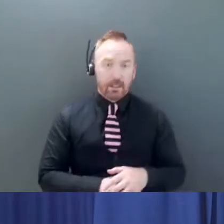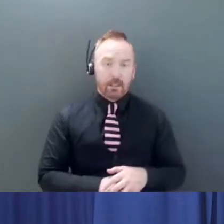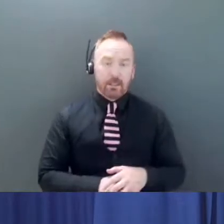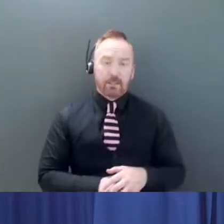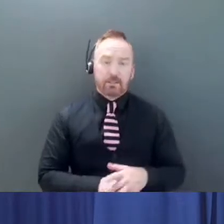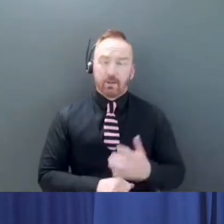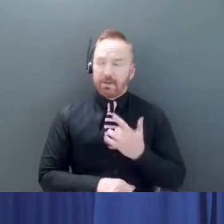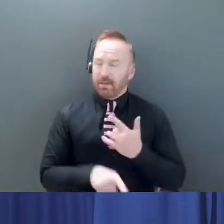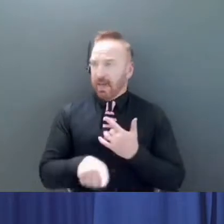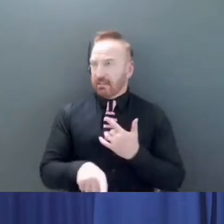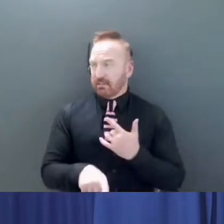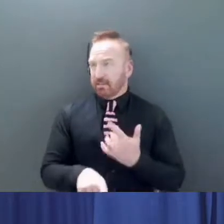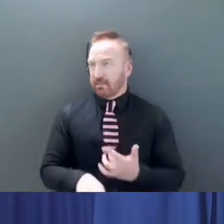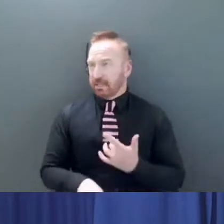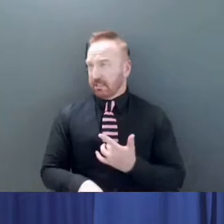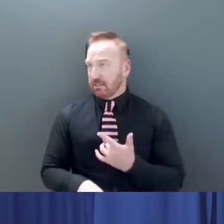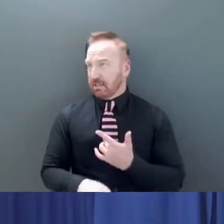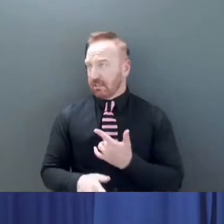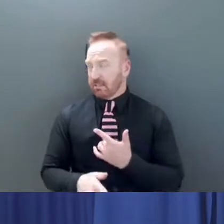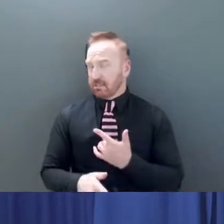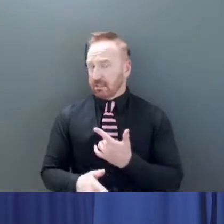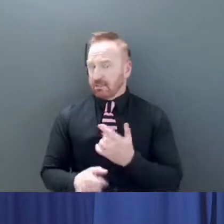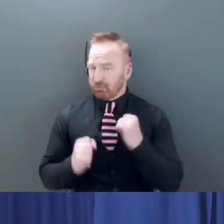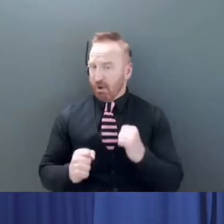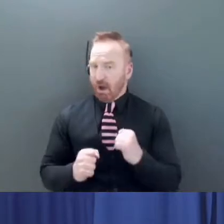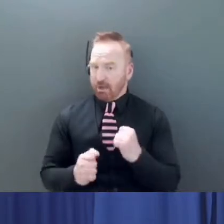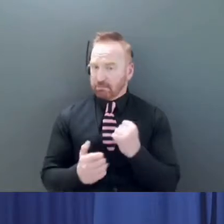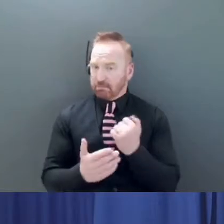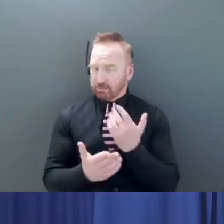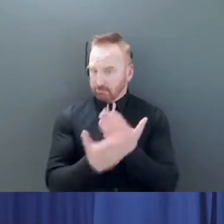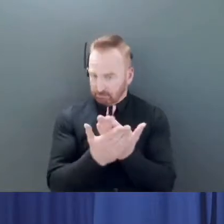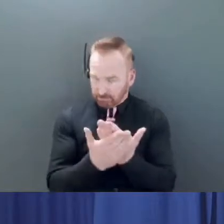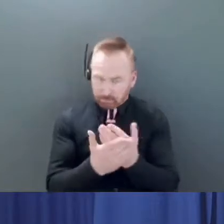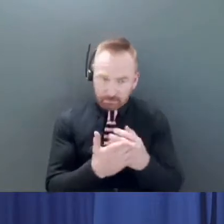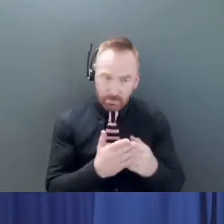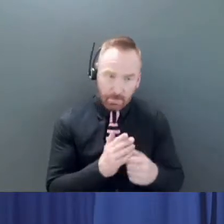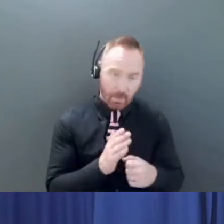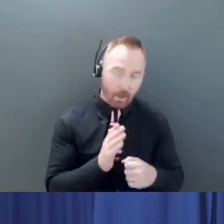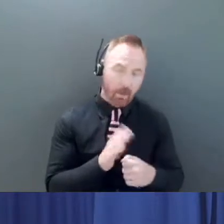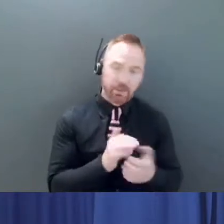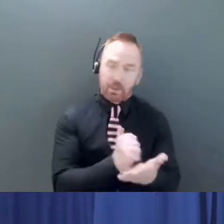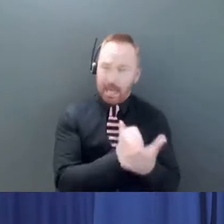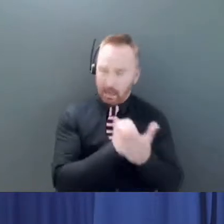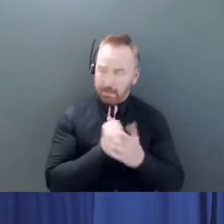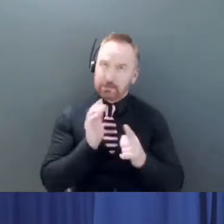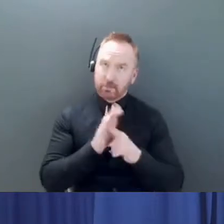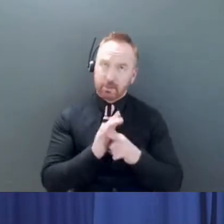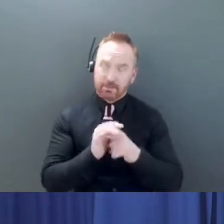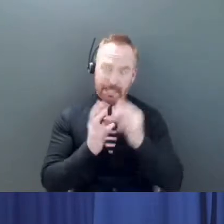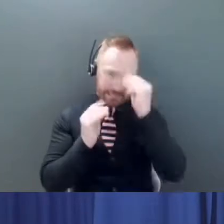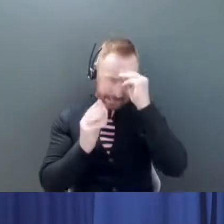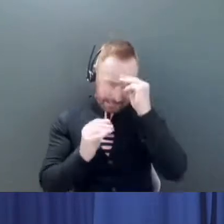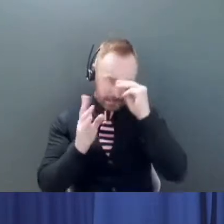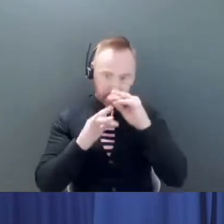strong indicater. And of course we then, that enables our public health